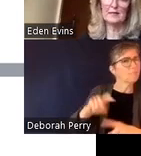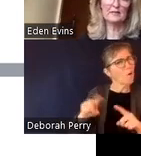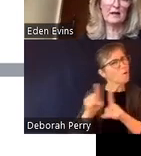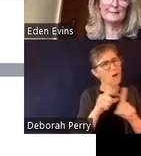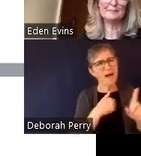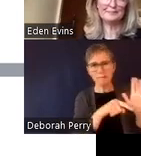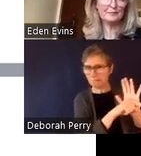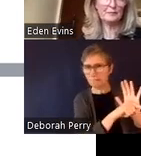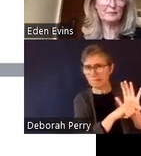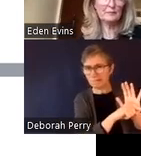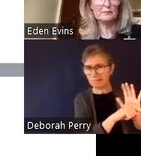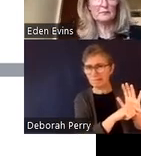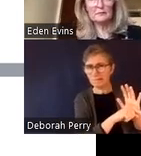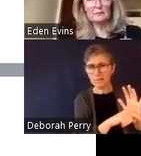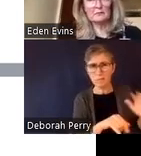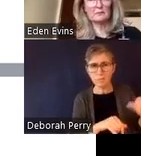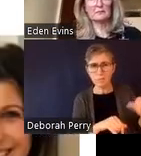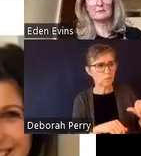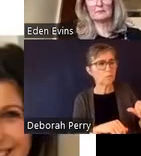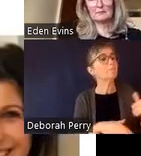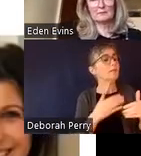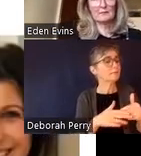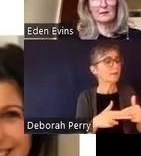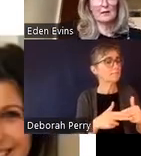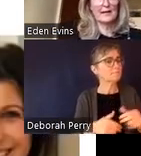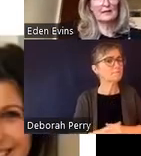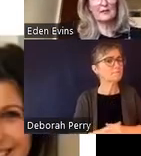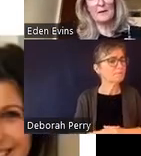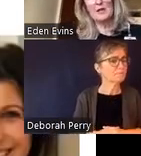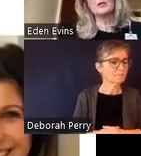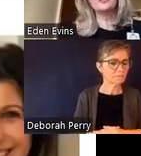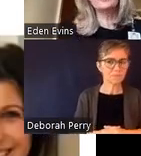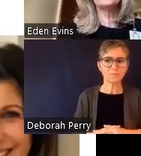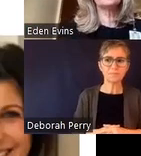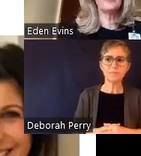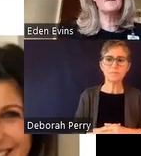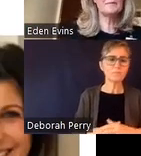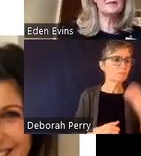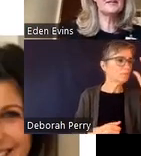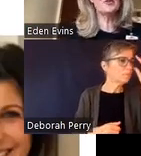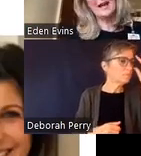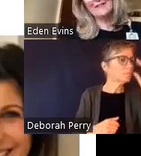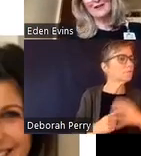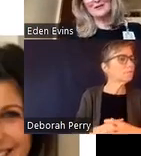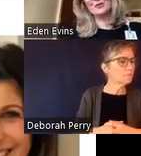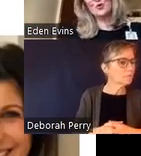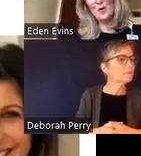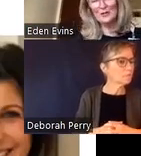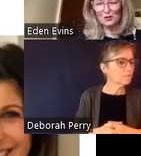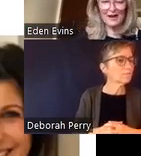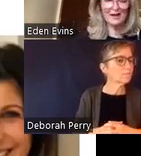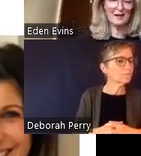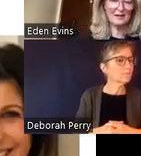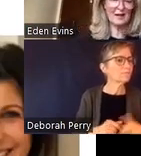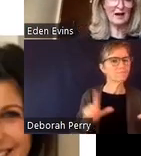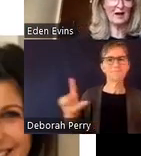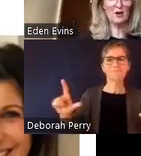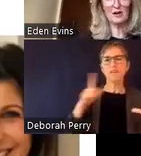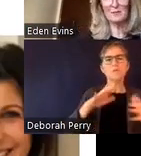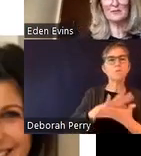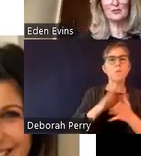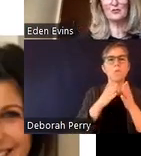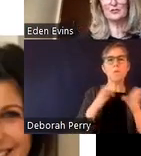Next slide, thanks. So this is these are data from a schoolwide survey across Massachusetts.